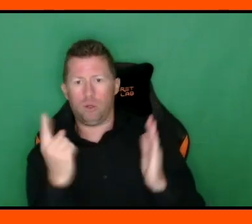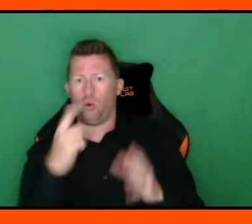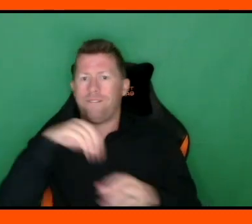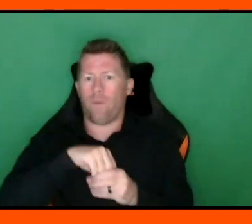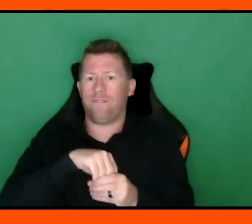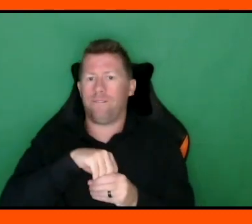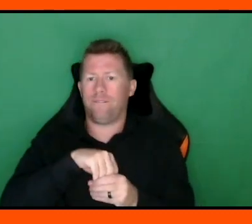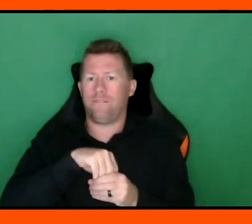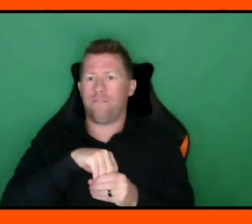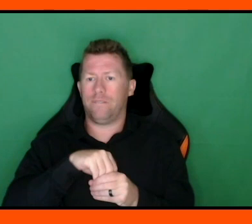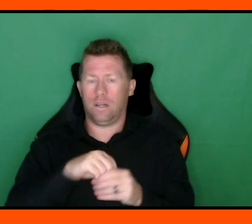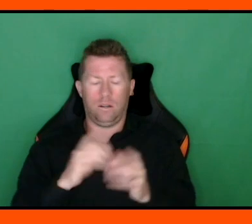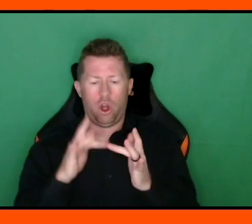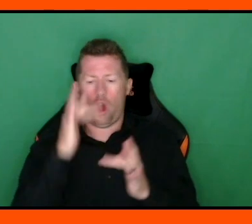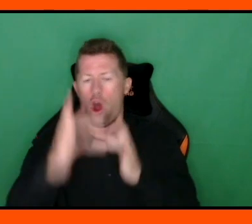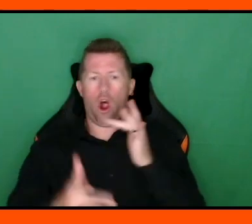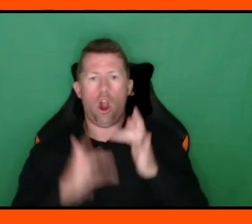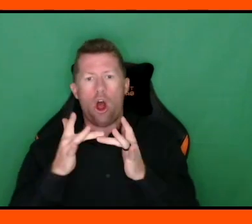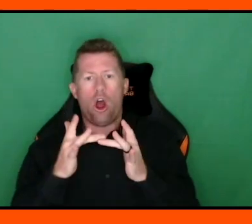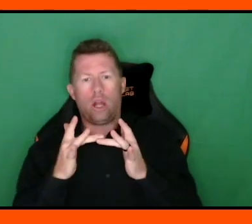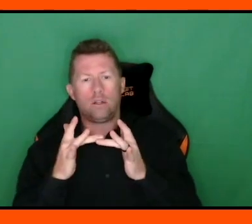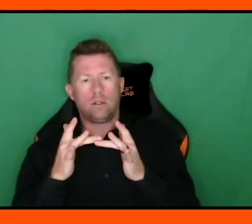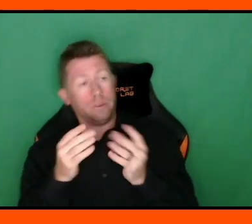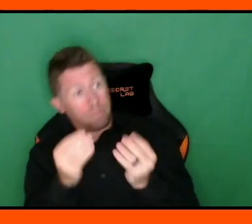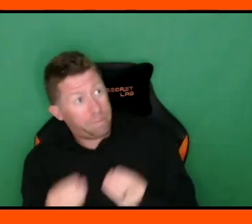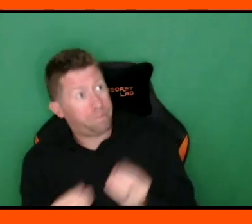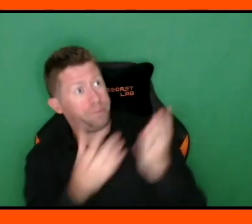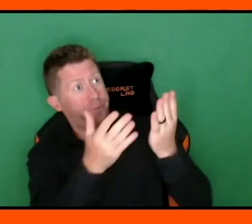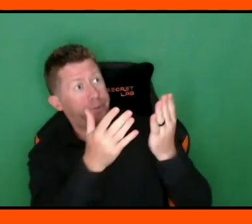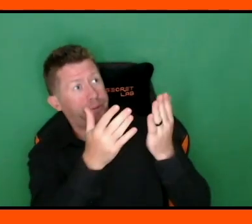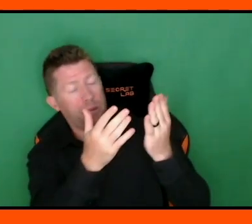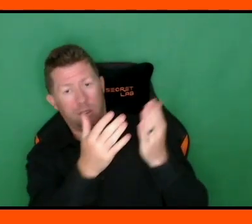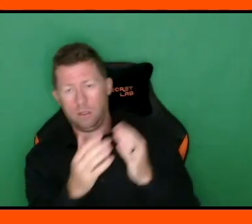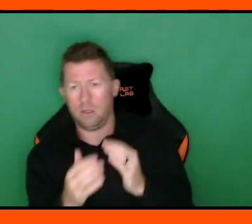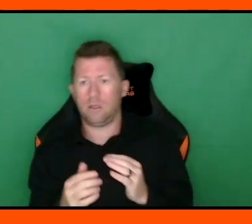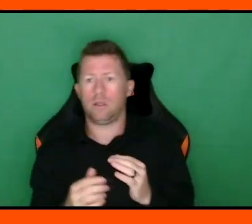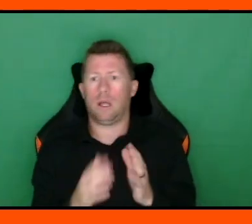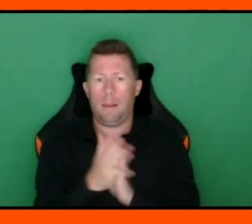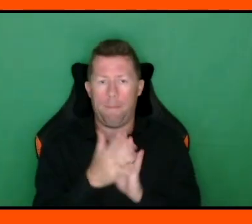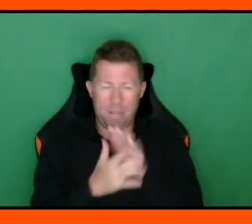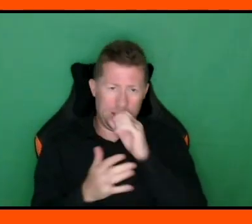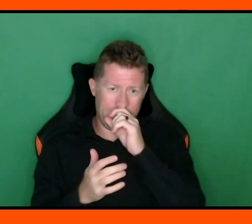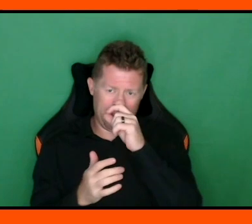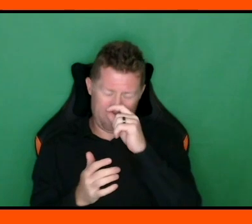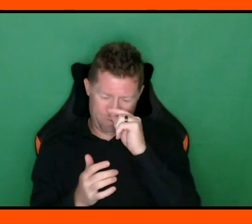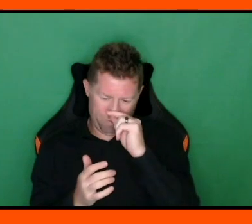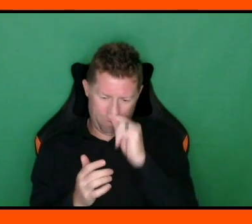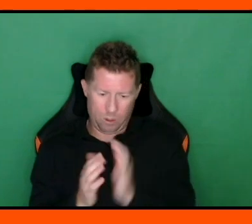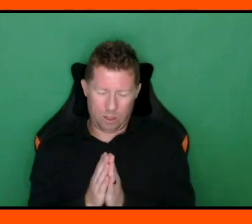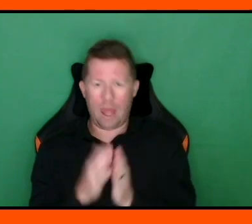The online submission form enables you to do that and obviously then there are some considerations